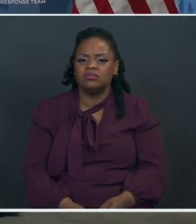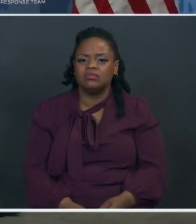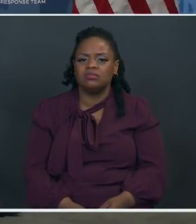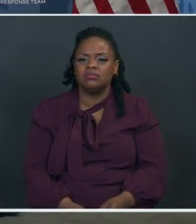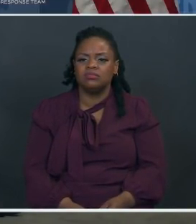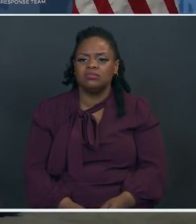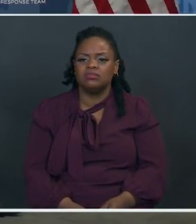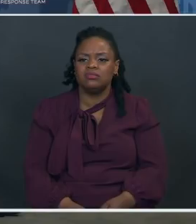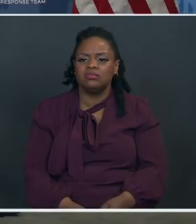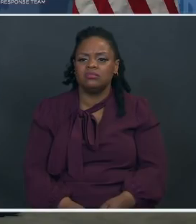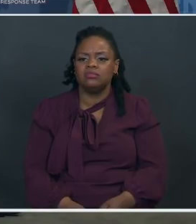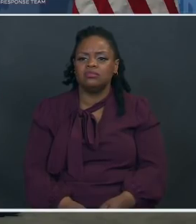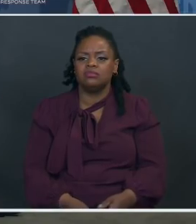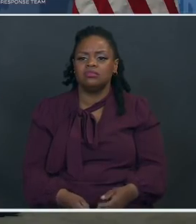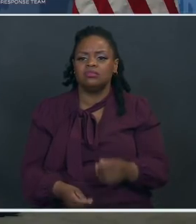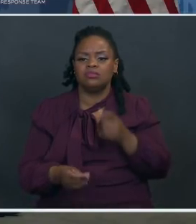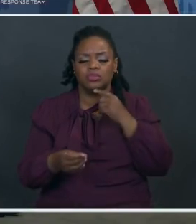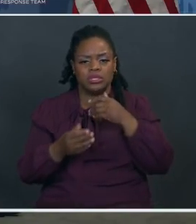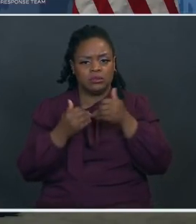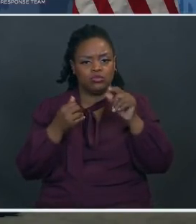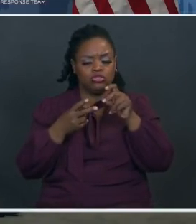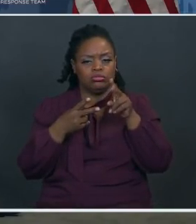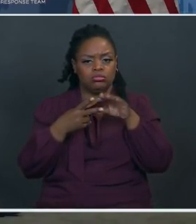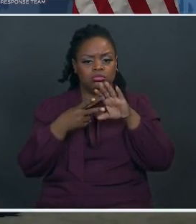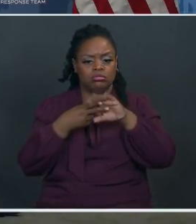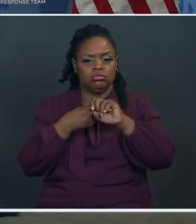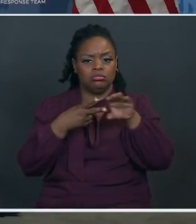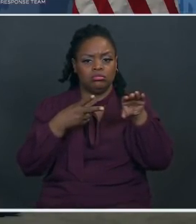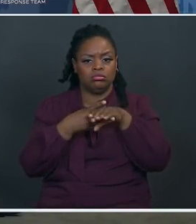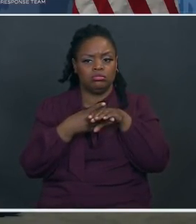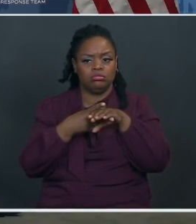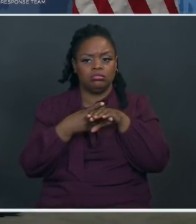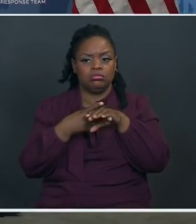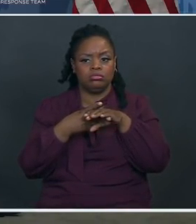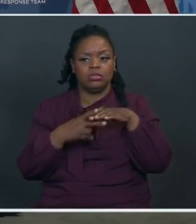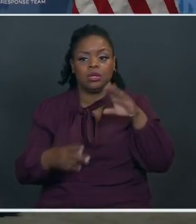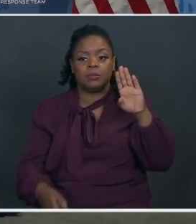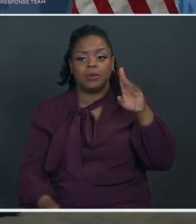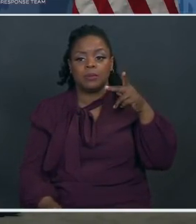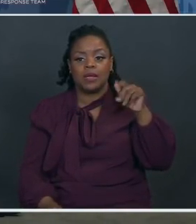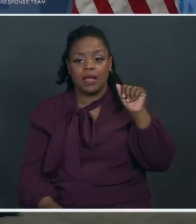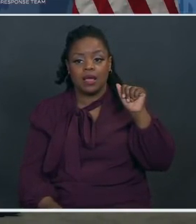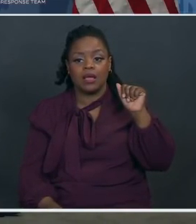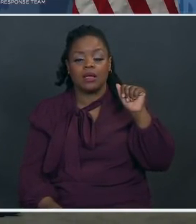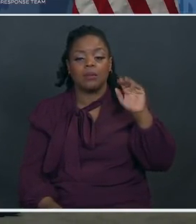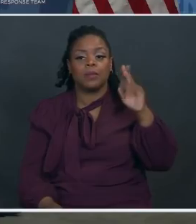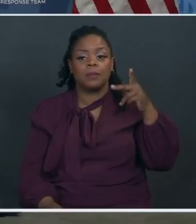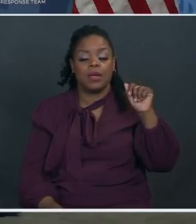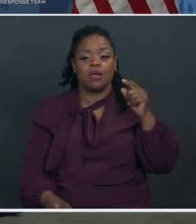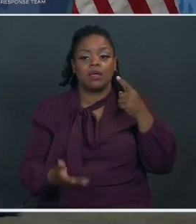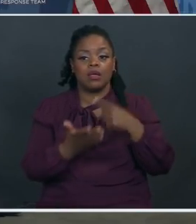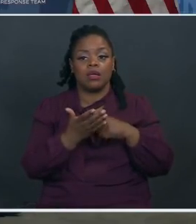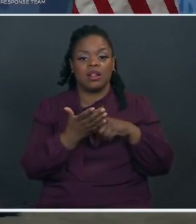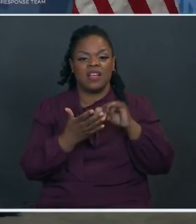Andy, why don't you start with the DPA and then also touch on the likely delivery of the additional 200 million doses?